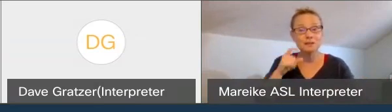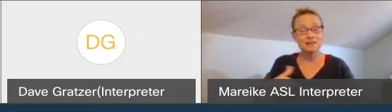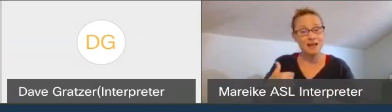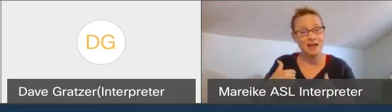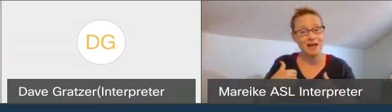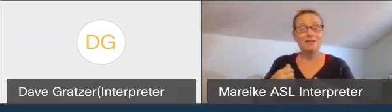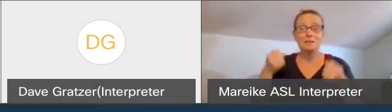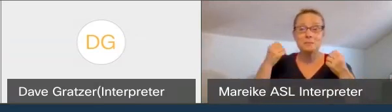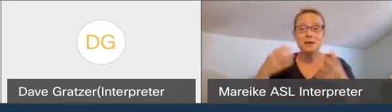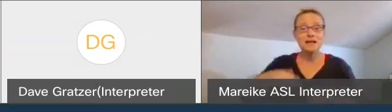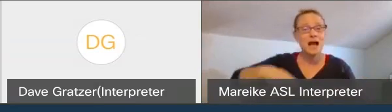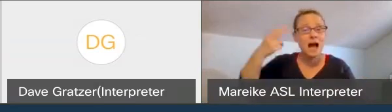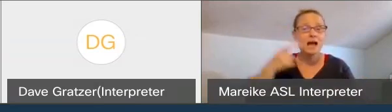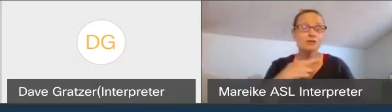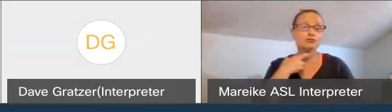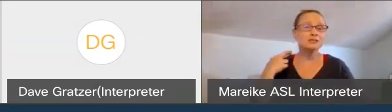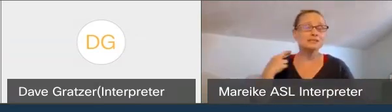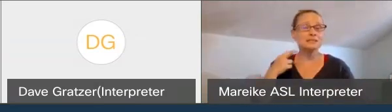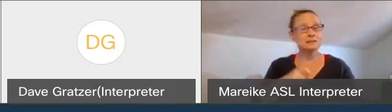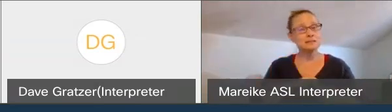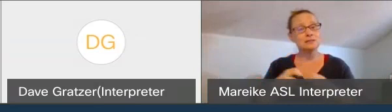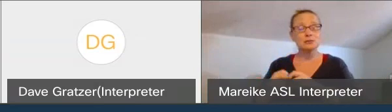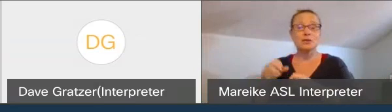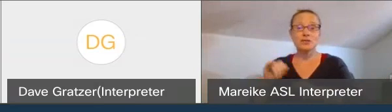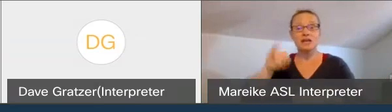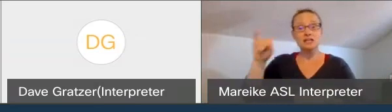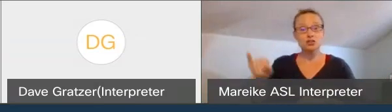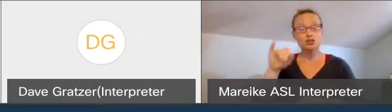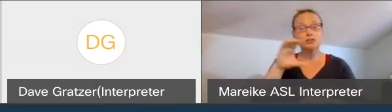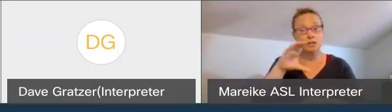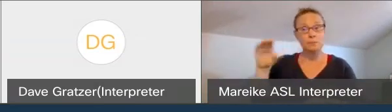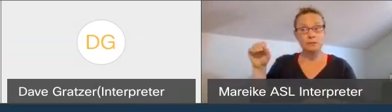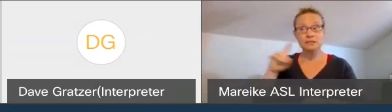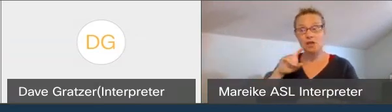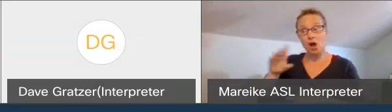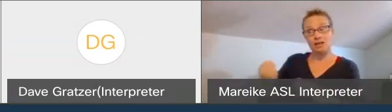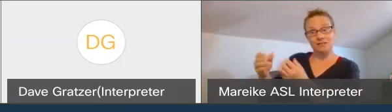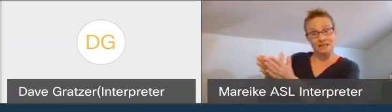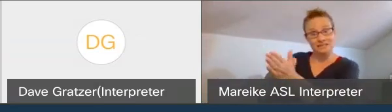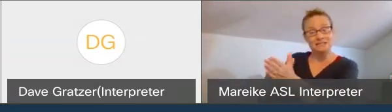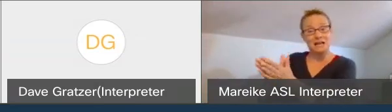of the high-risk issues that insurance companies are even paying and incentivized to wrap around services around,